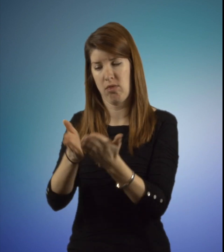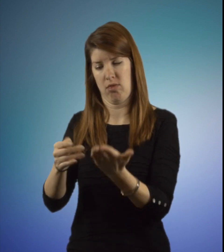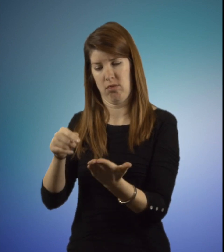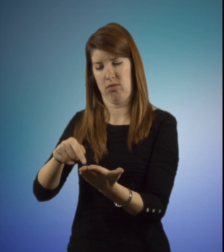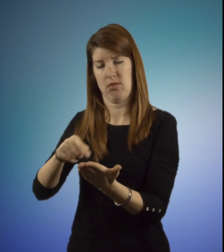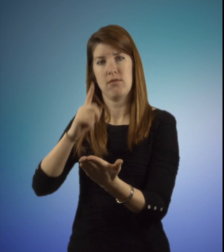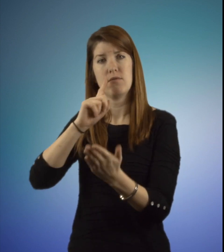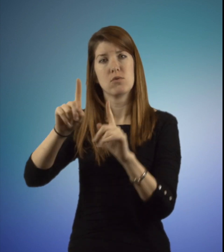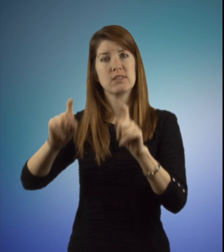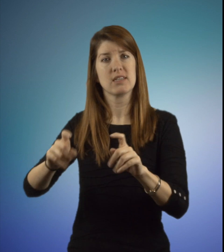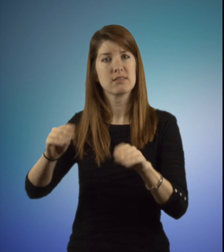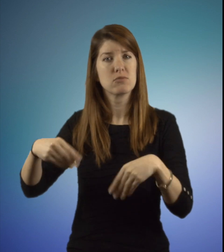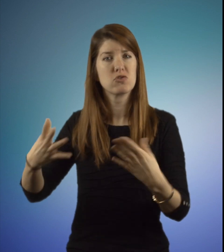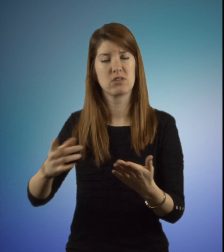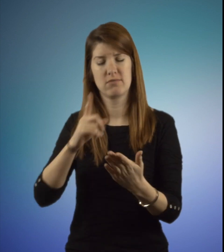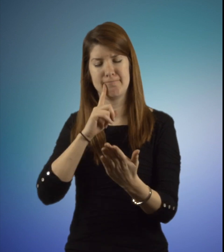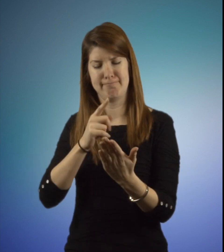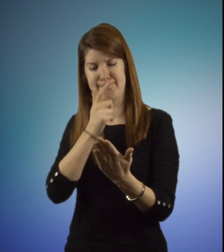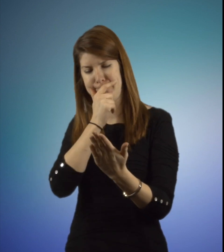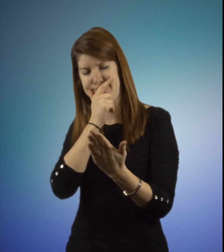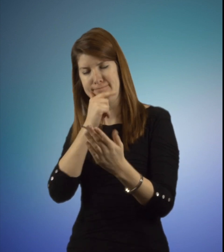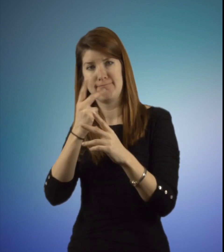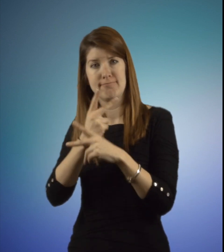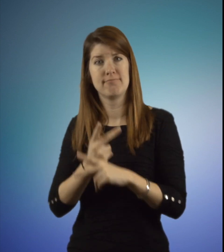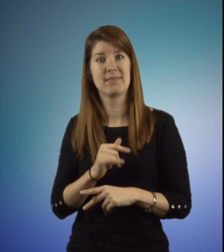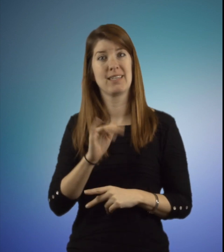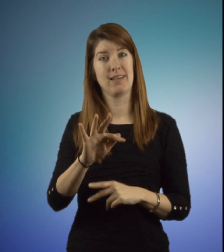from their manuals for test administration and determine